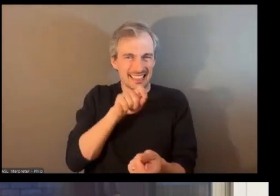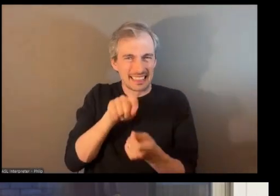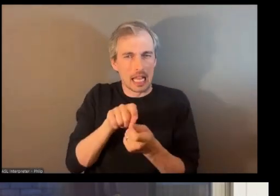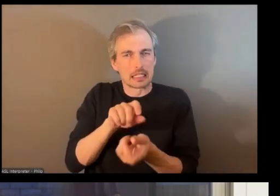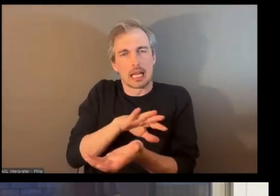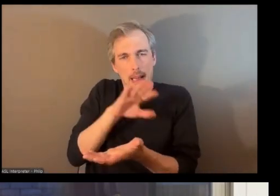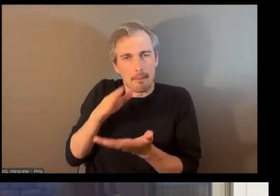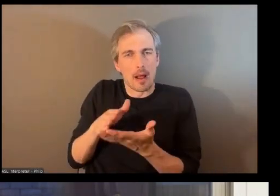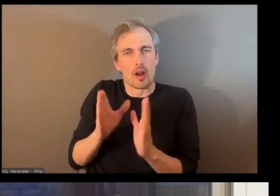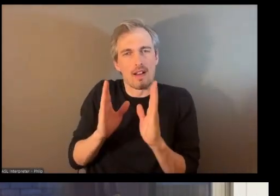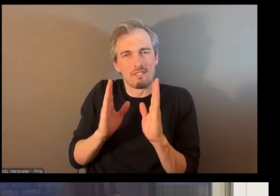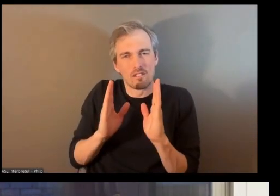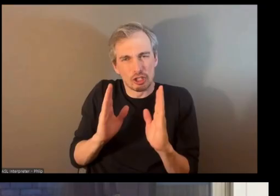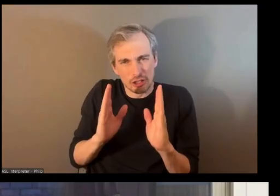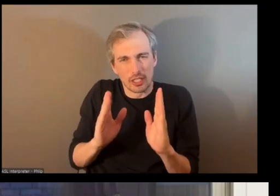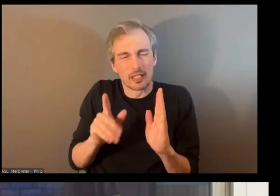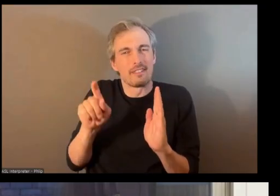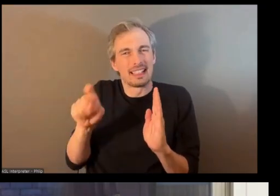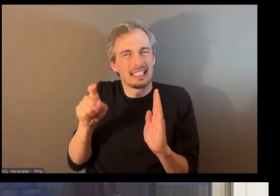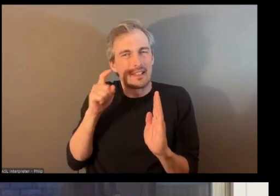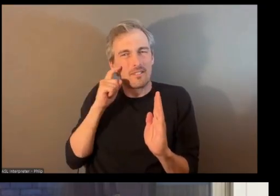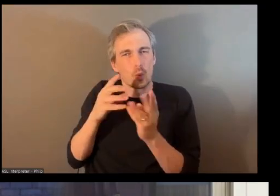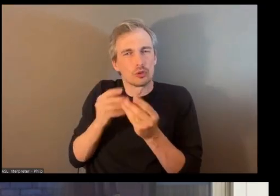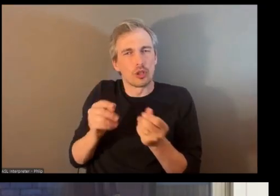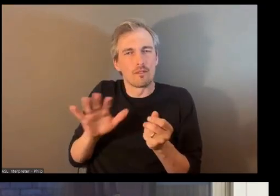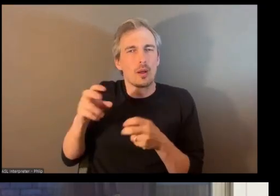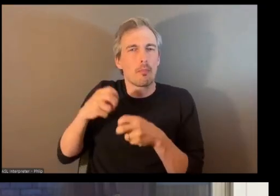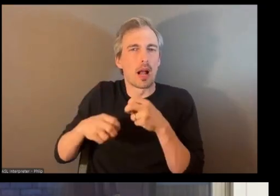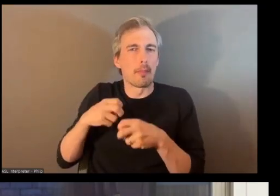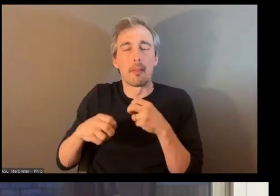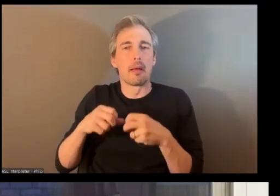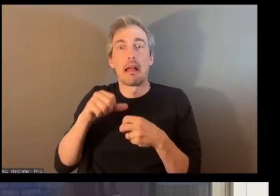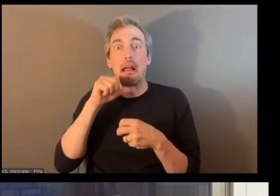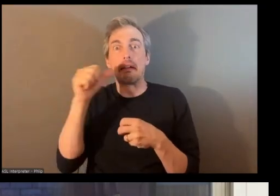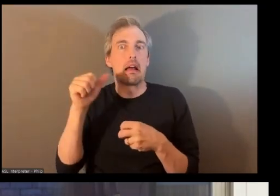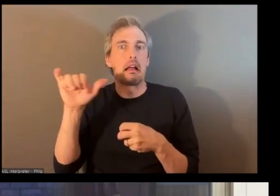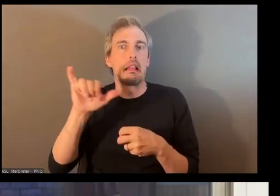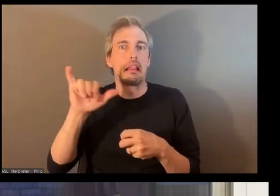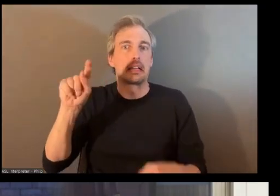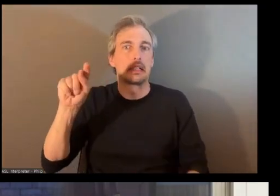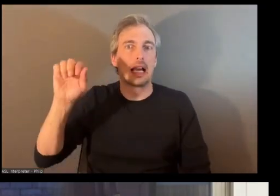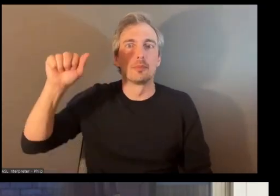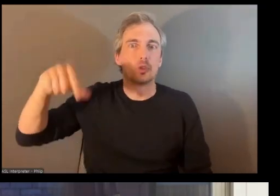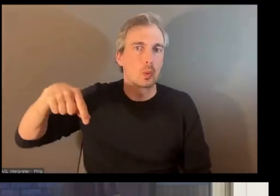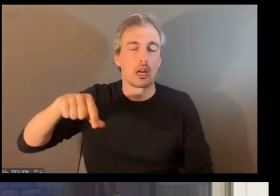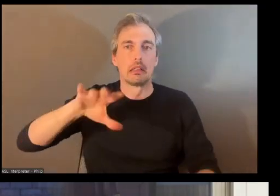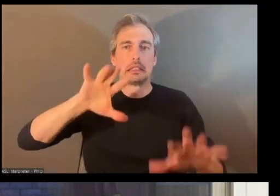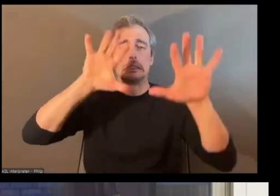And not just be like... A Times Square of a website, where you don't know where to look and you don't know what to interact with.